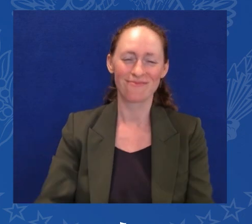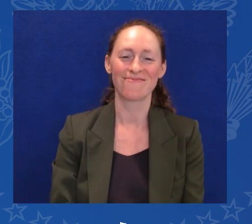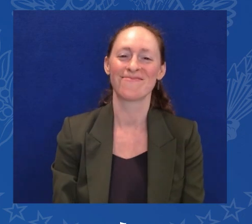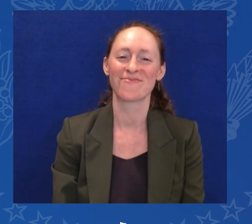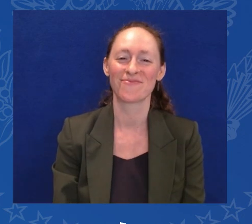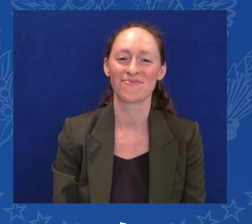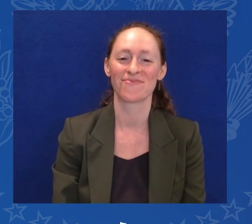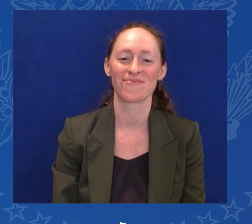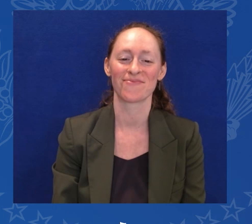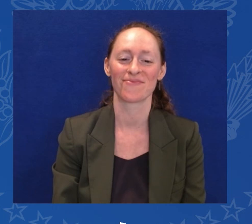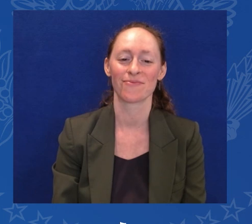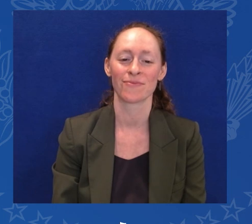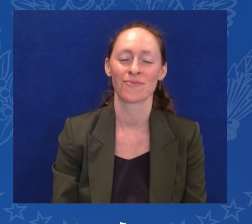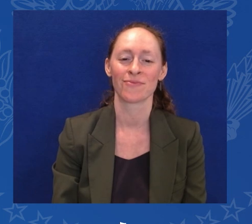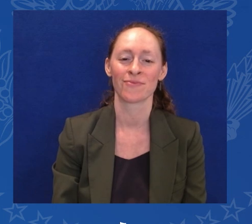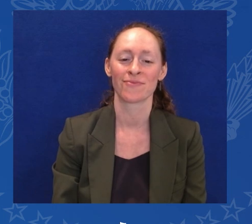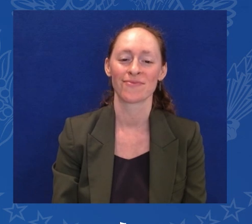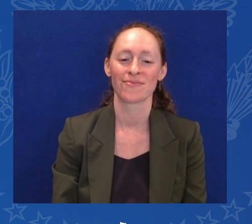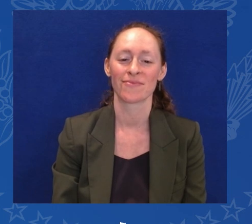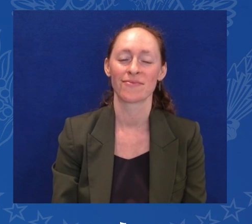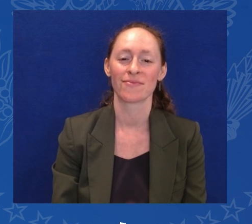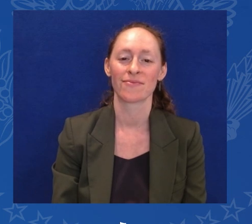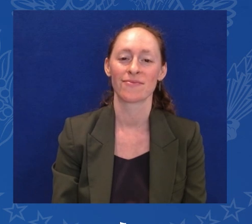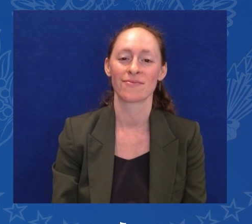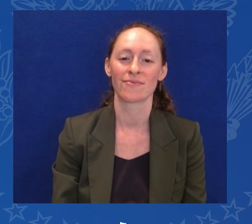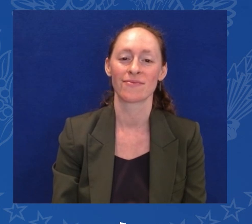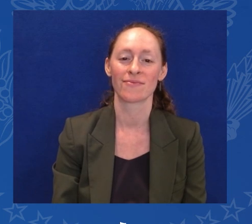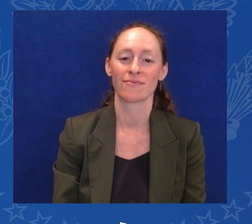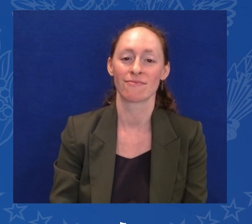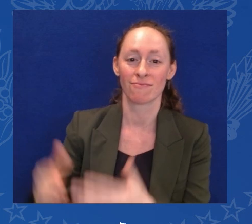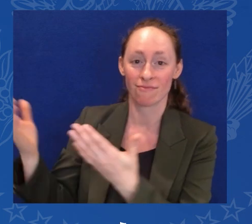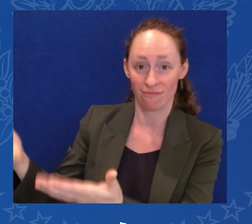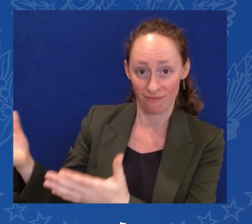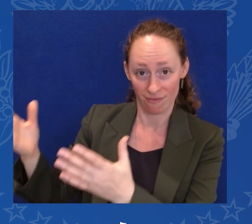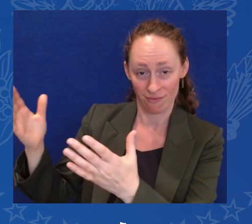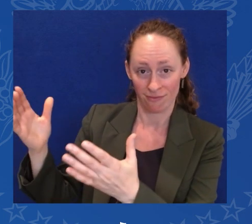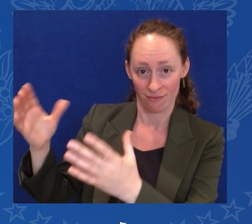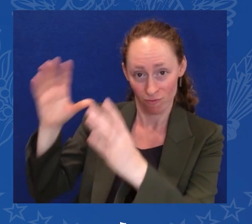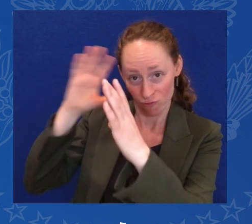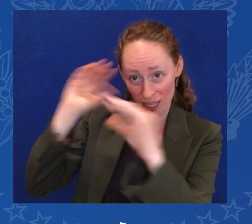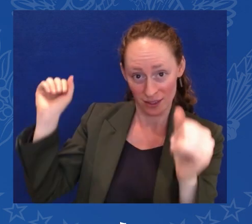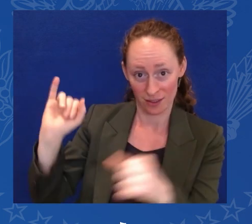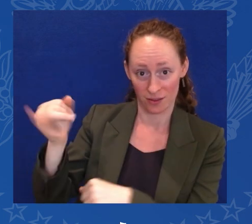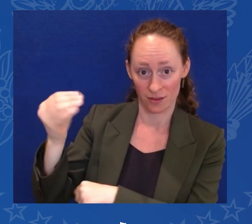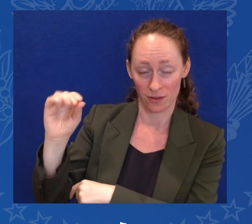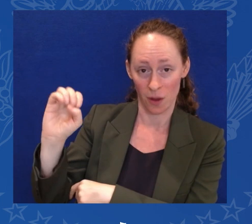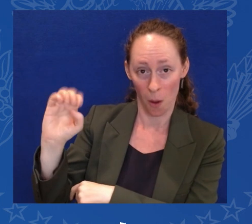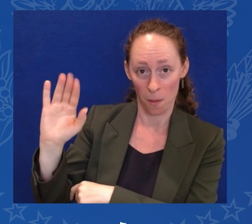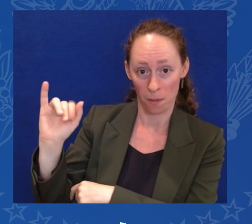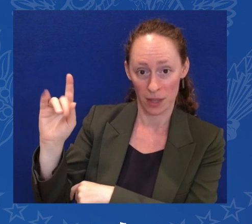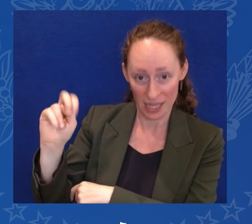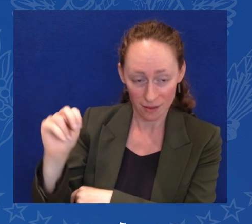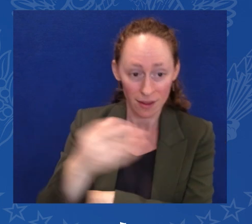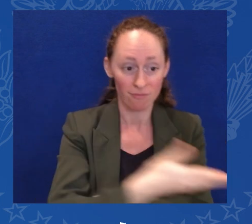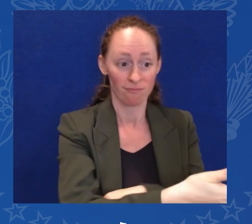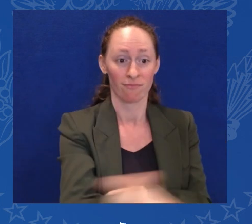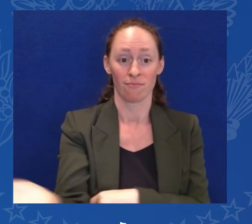To our President, Joe Biden; members of Congress; the members of the Till family; and my fellow Americans: